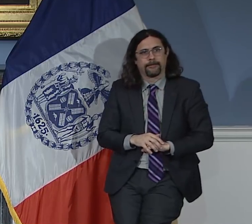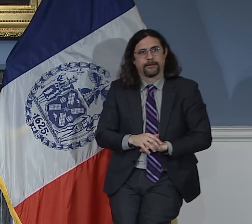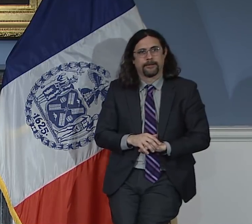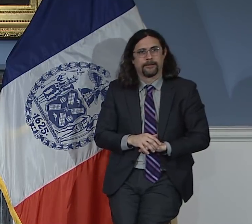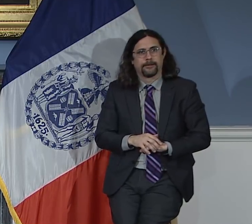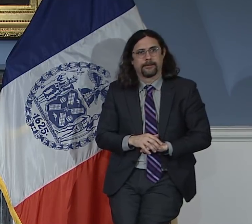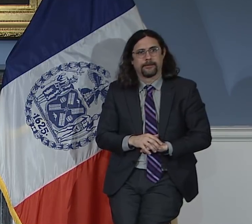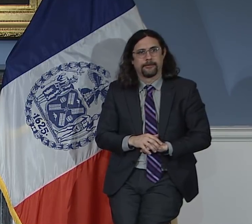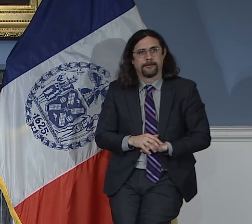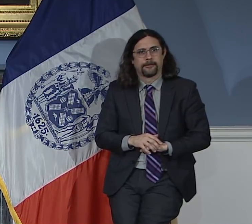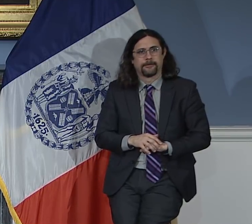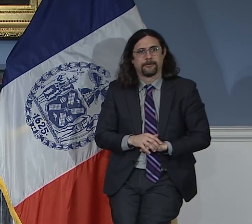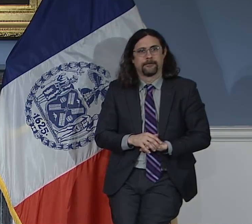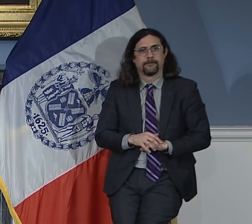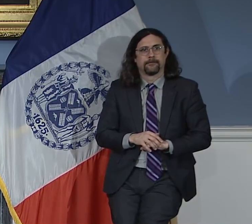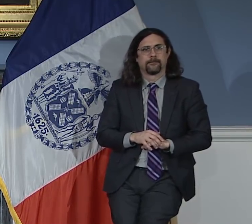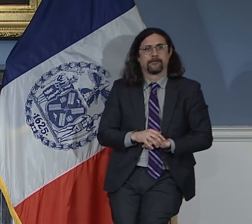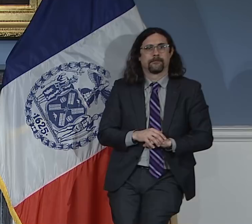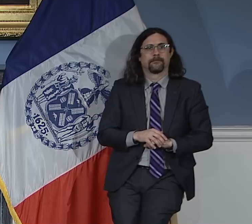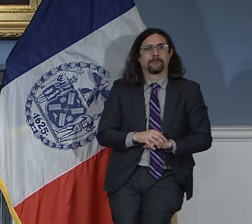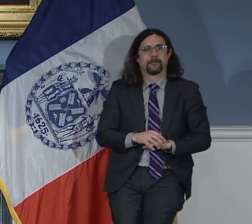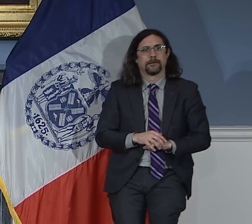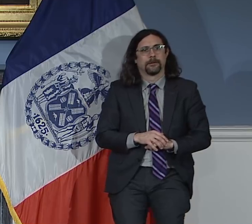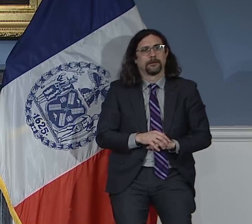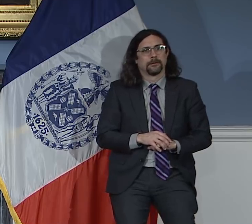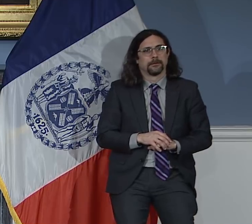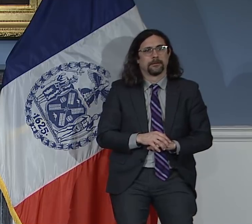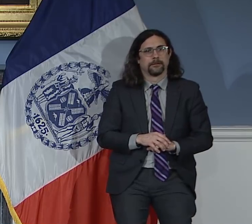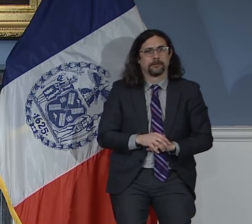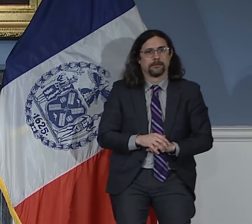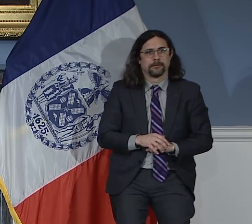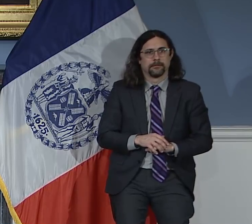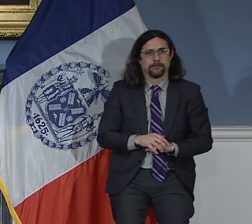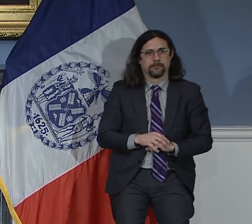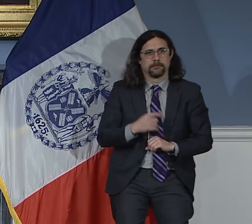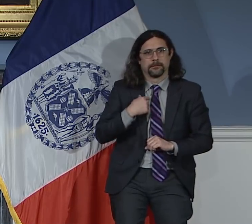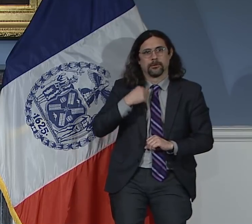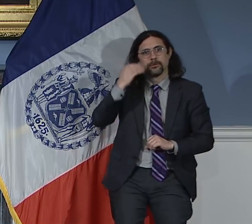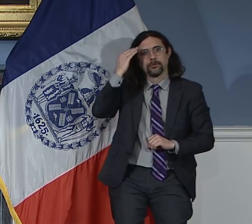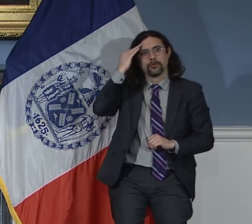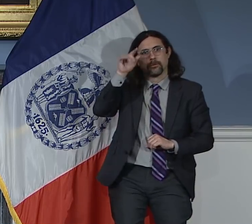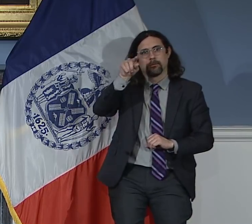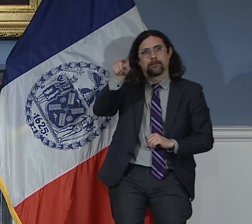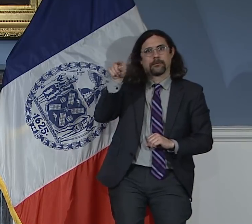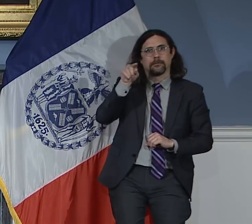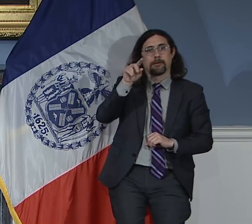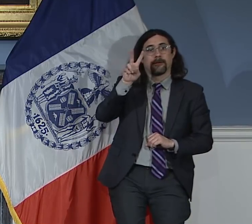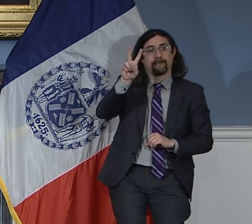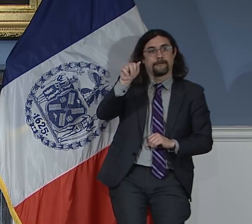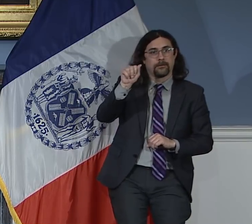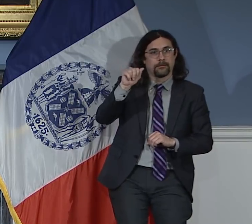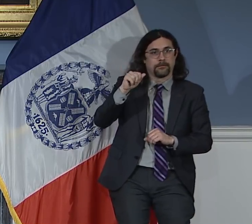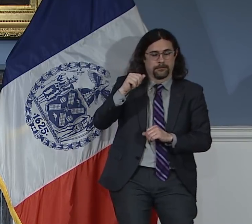EXCESS CAPACITY AND WE KNOW WE' E I TNHE MIDDLE OF A NATIONAL CRISIS. I SNOW, AGAIN, THAT THE MEDICAL PERSONNEL IN